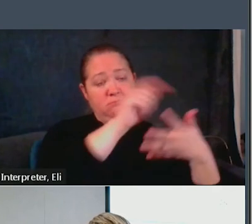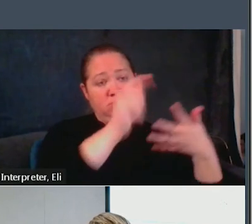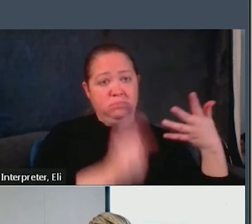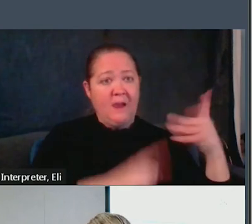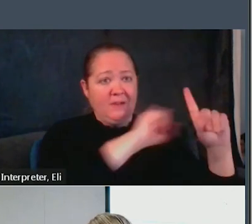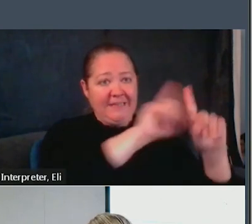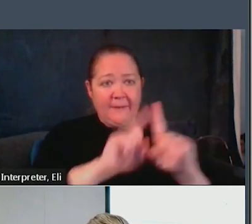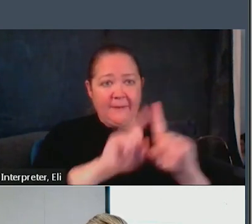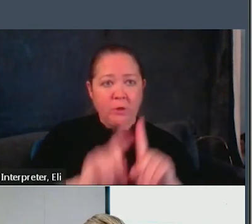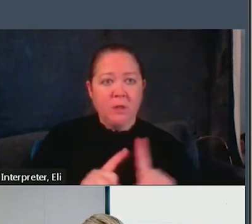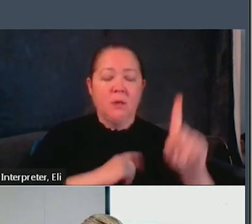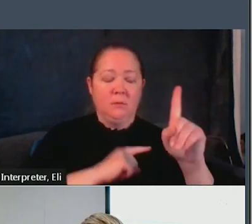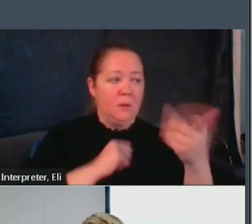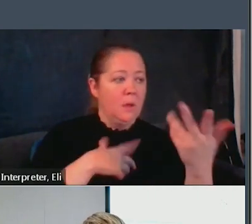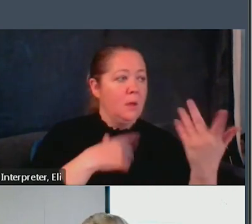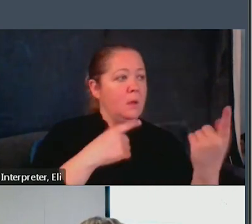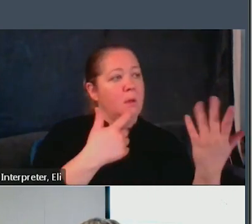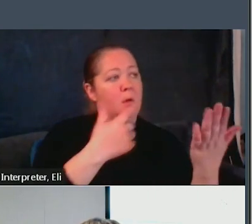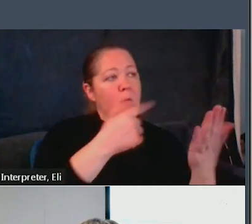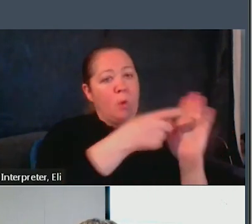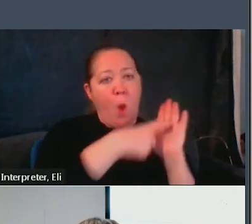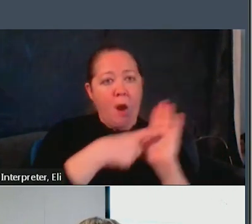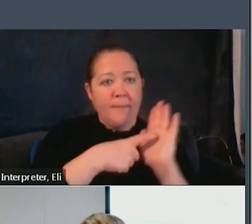different approval requirements. And what have you.